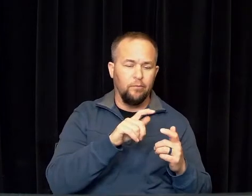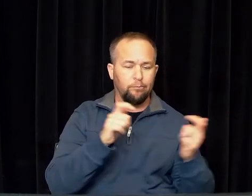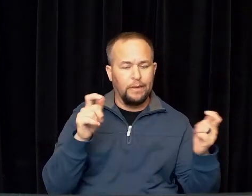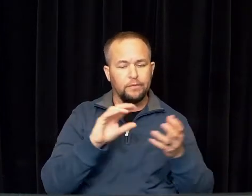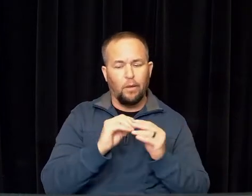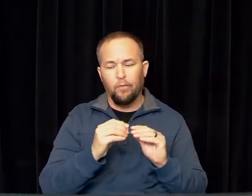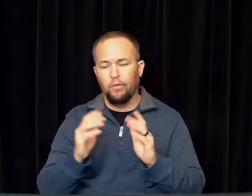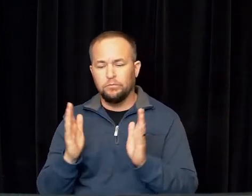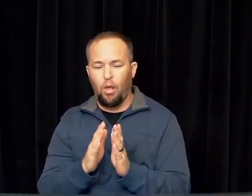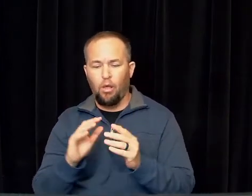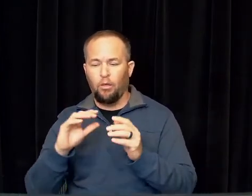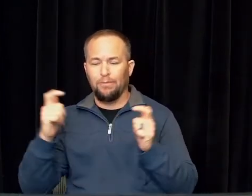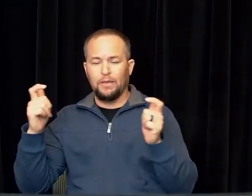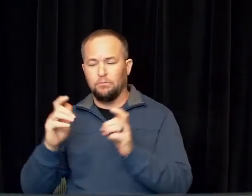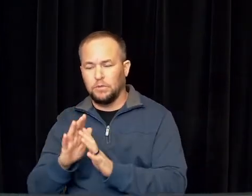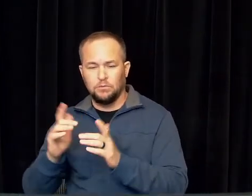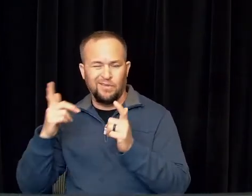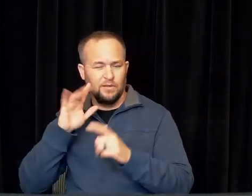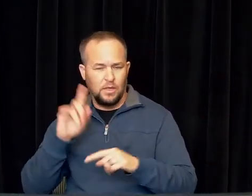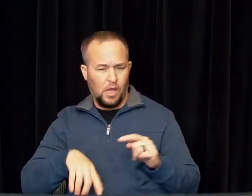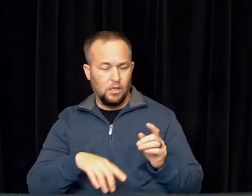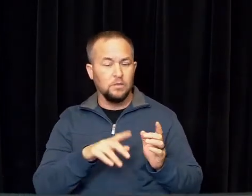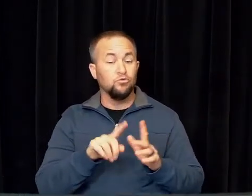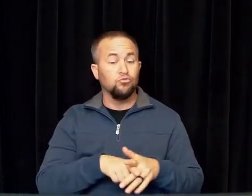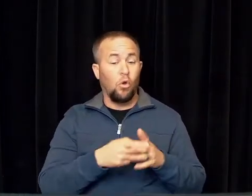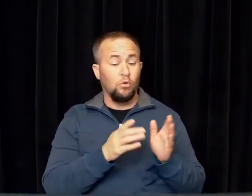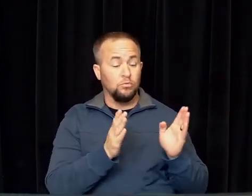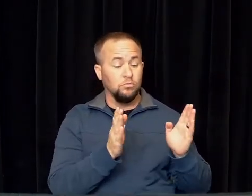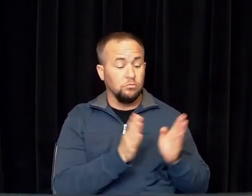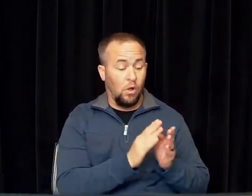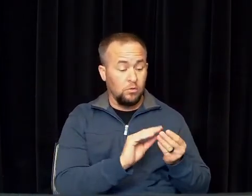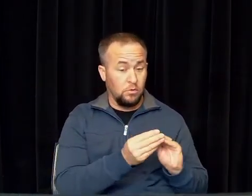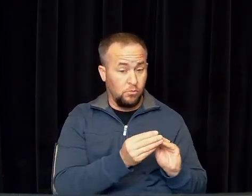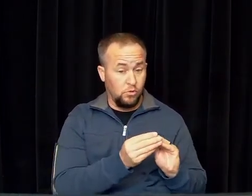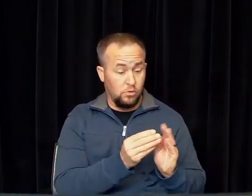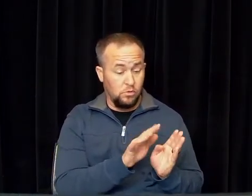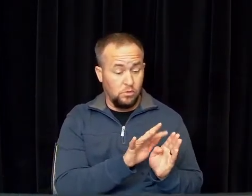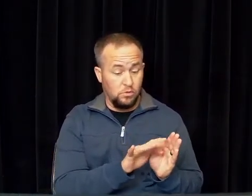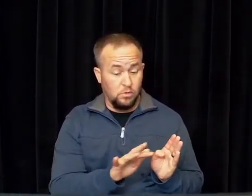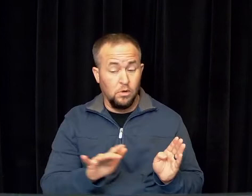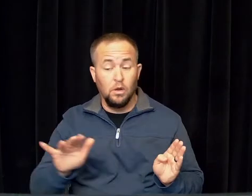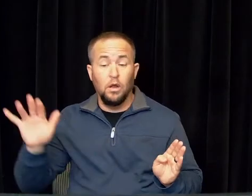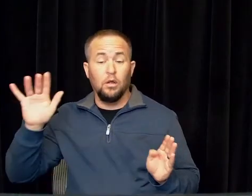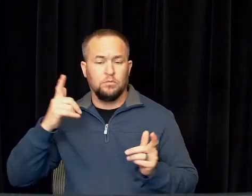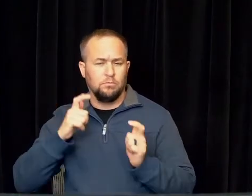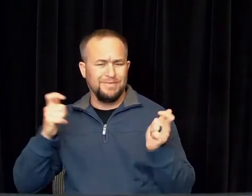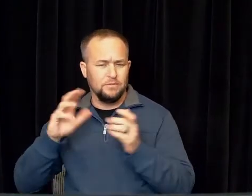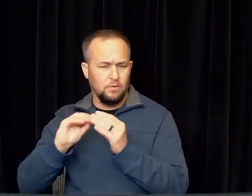Once it's in that order from least to greatest, that's when you can find that middle number.